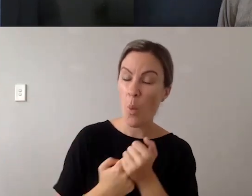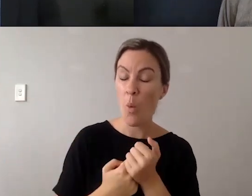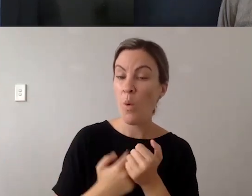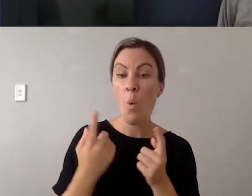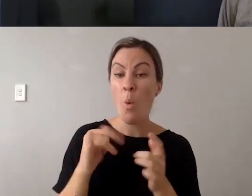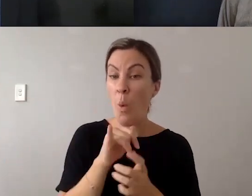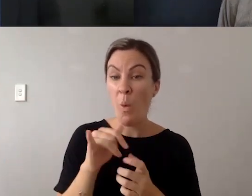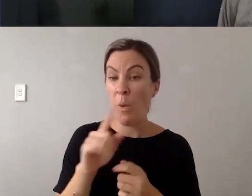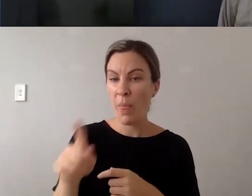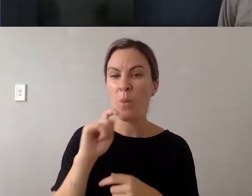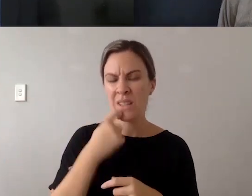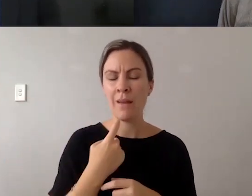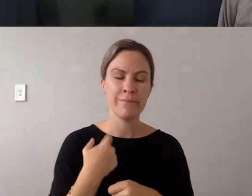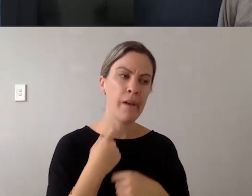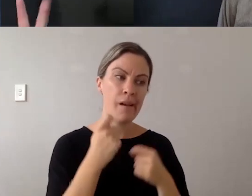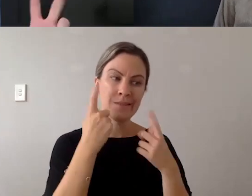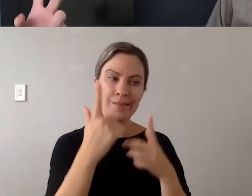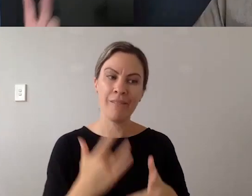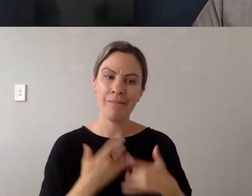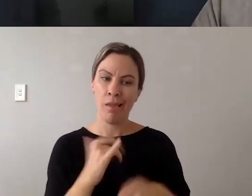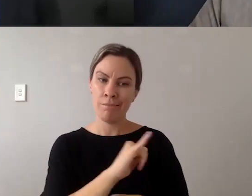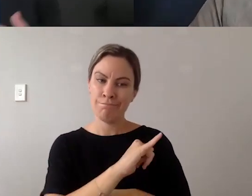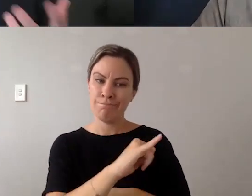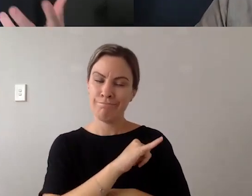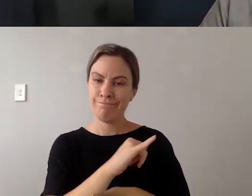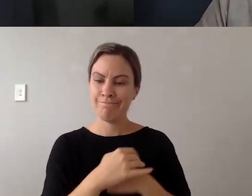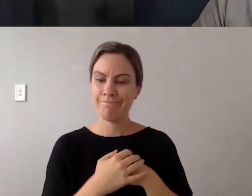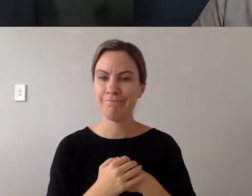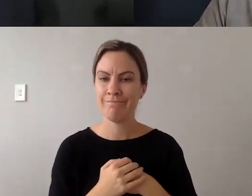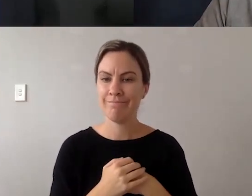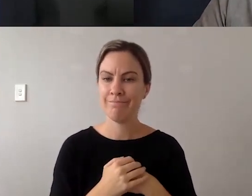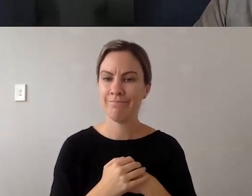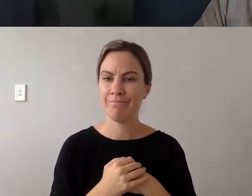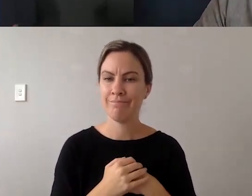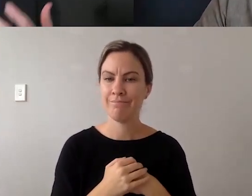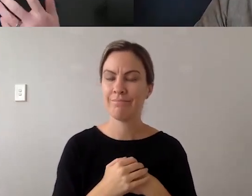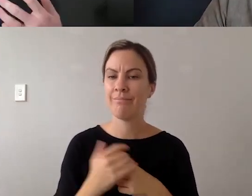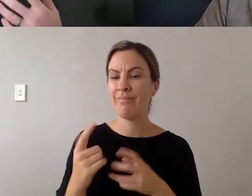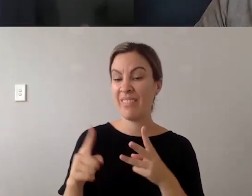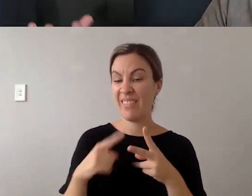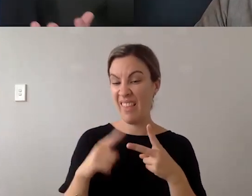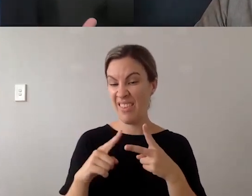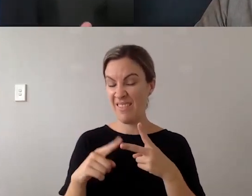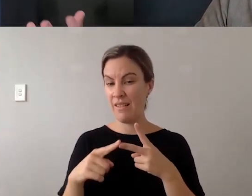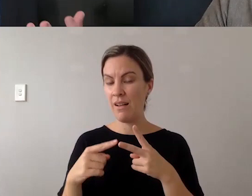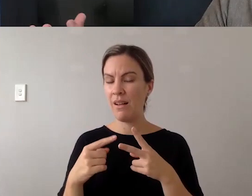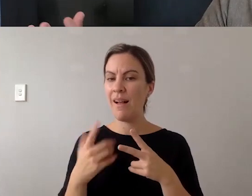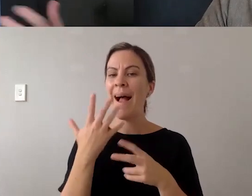say, "We get it. We understand as well." The second tip I would suggest to all leaders is to have someone you can rely on who's